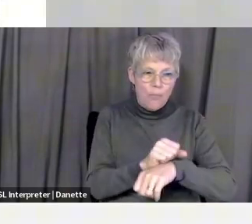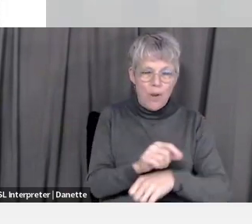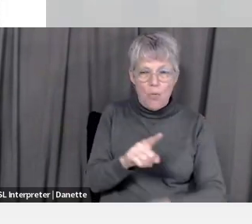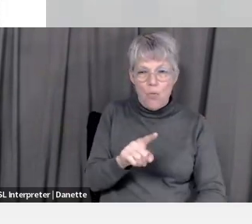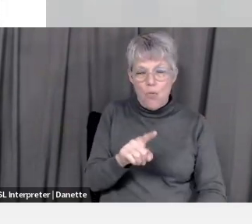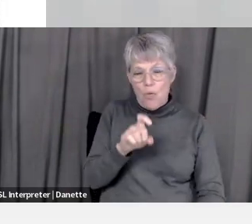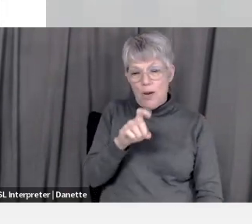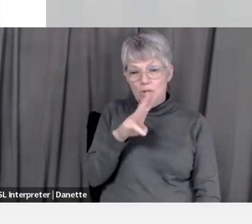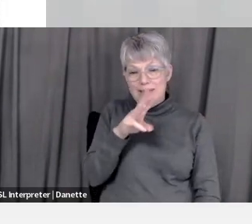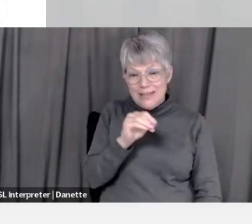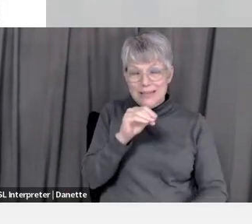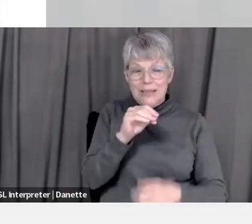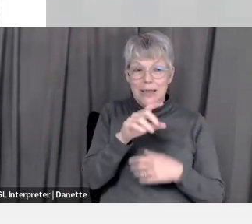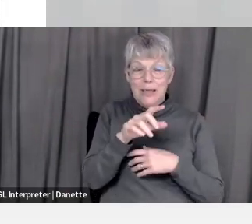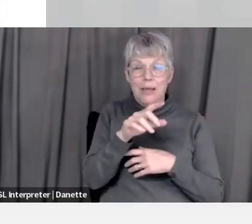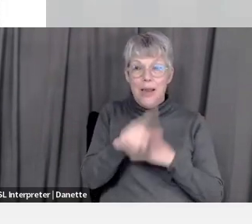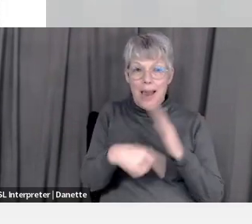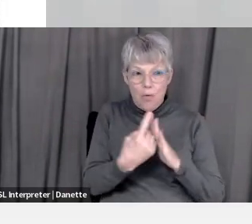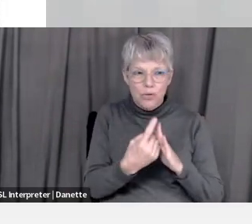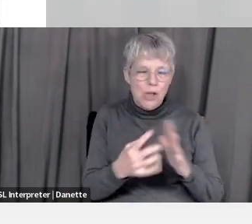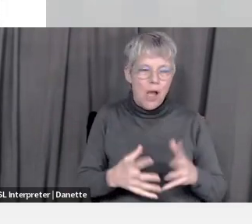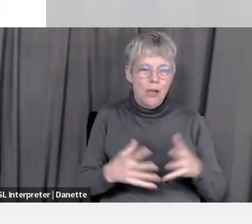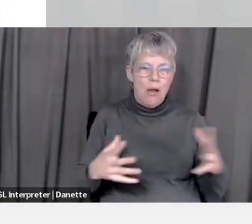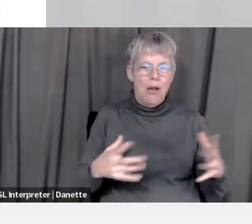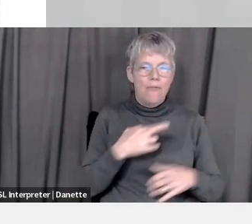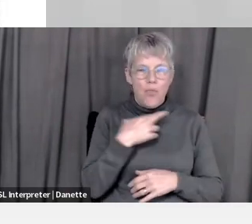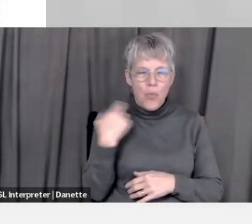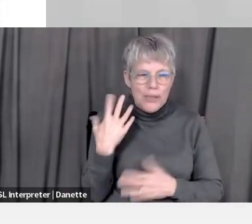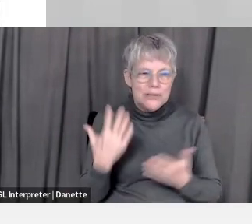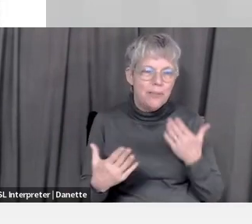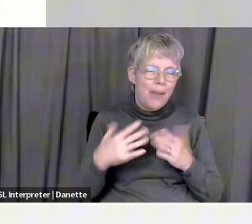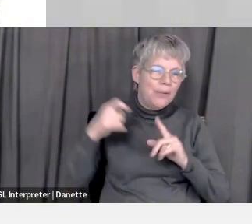And during these 160 hours there can be a lot of different risk moments.